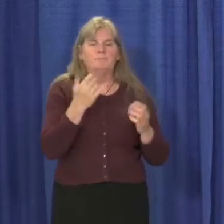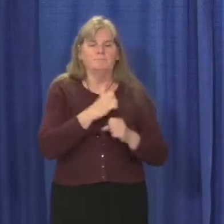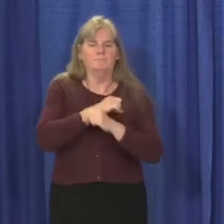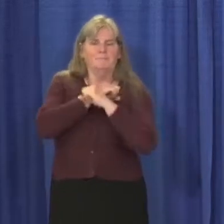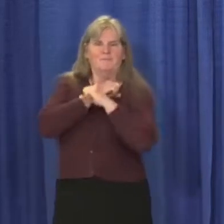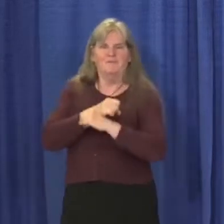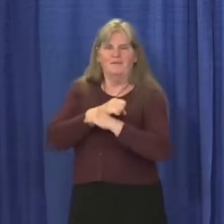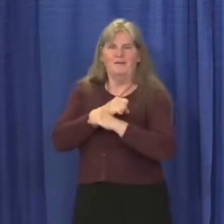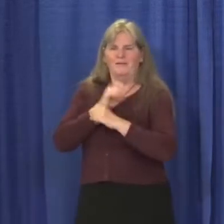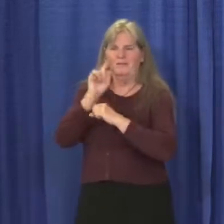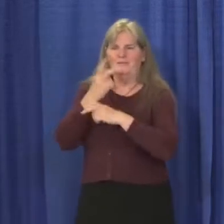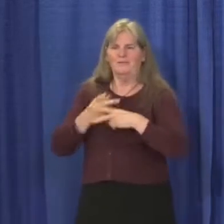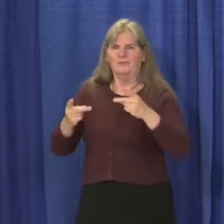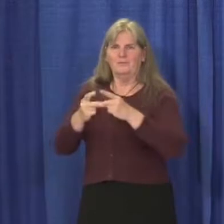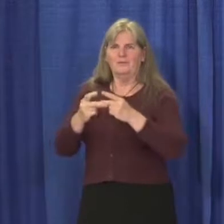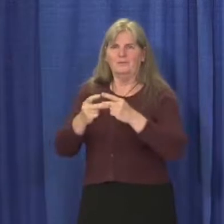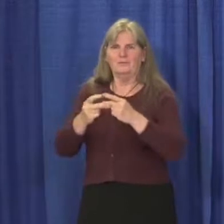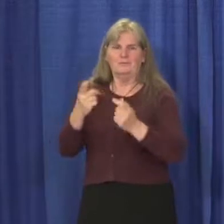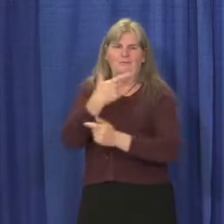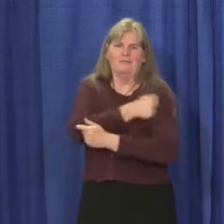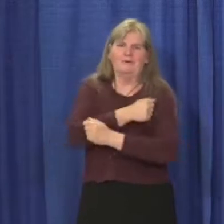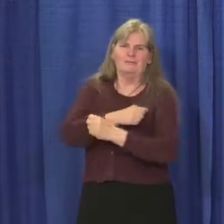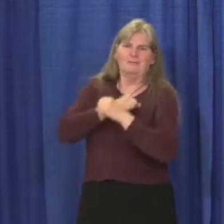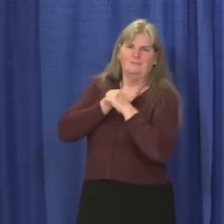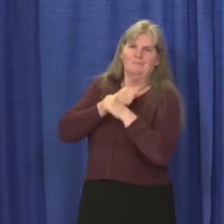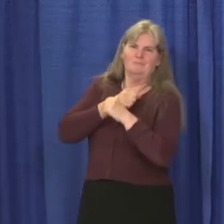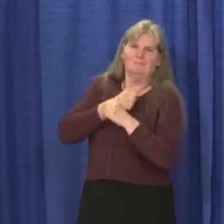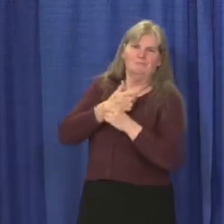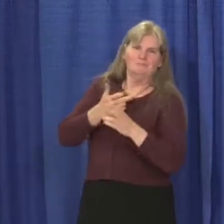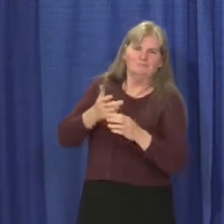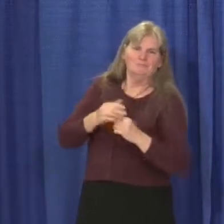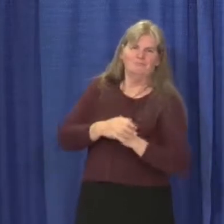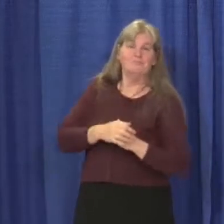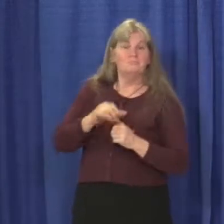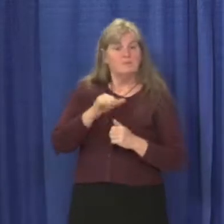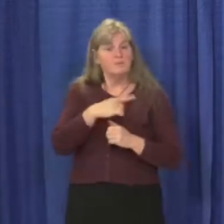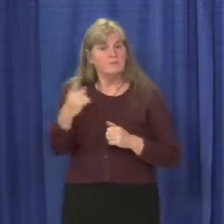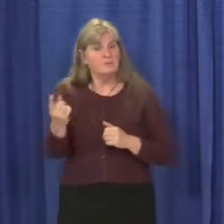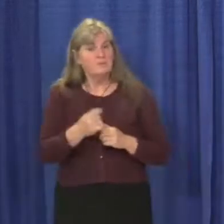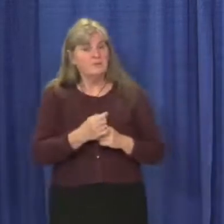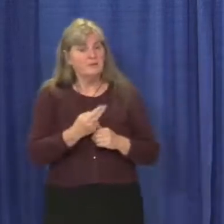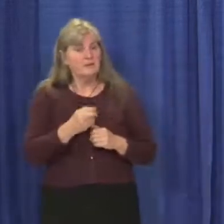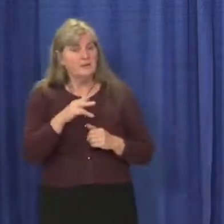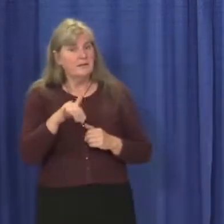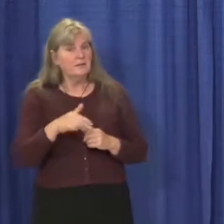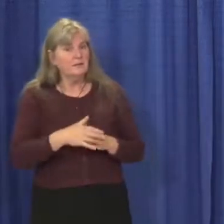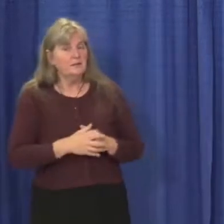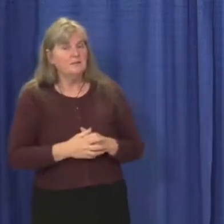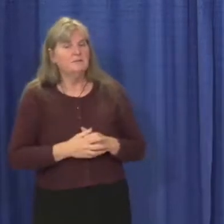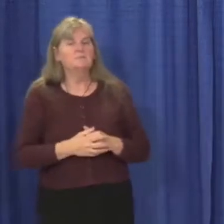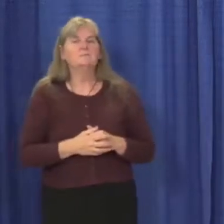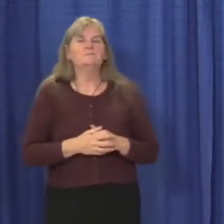With vaccination.